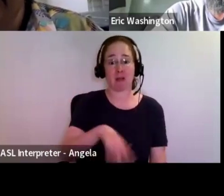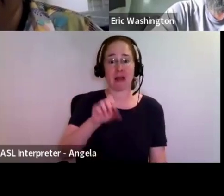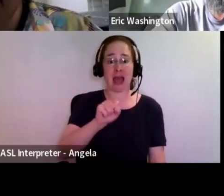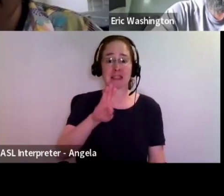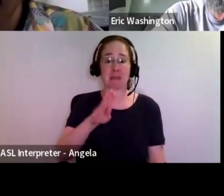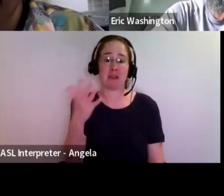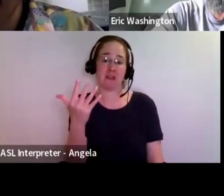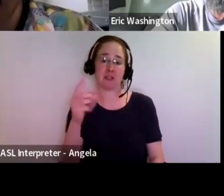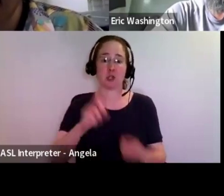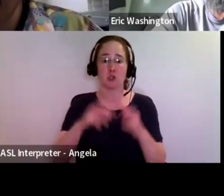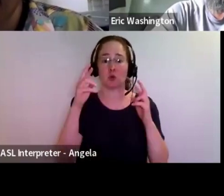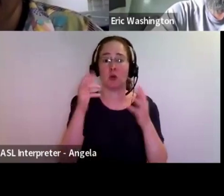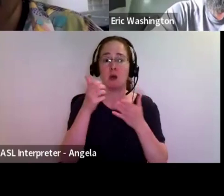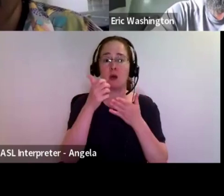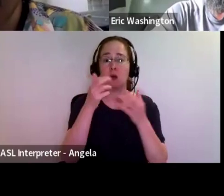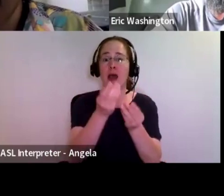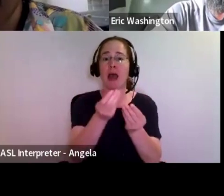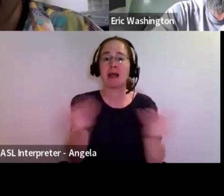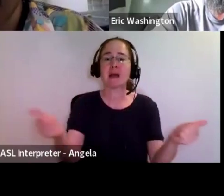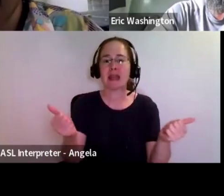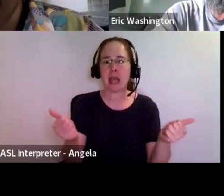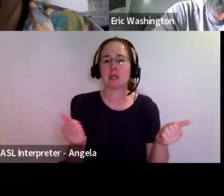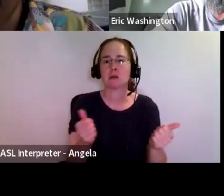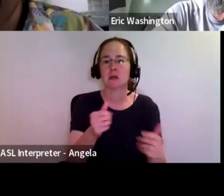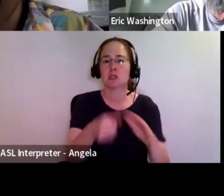hopefully eliminate sheltered workshops in Kansas. I even got